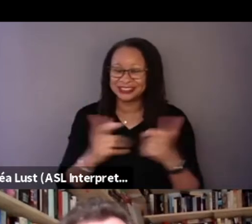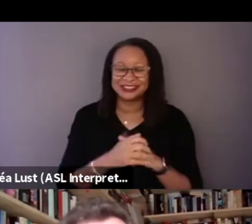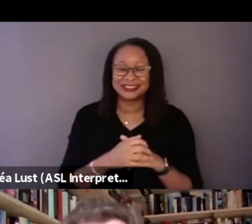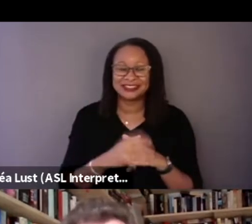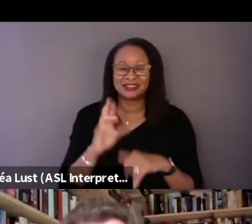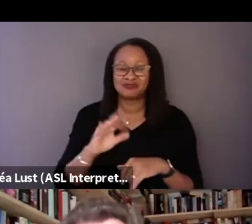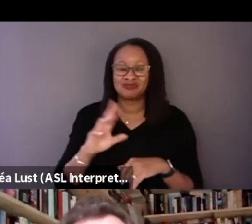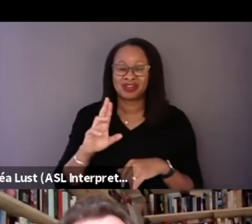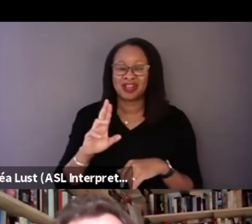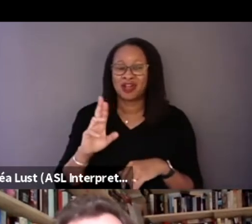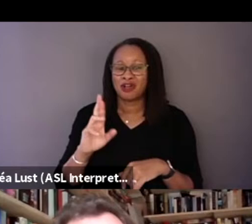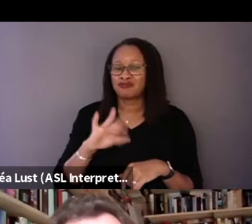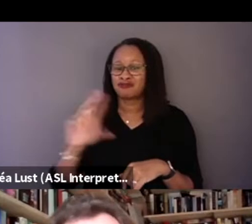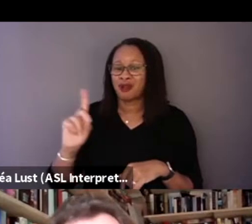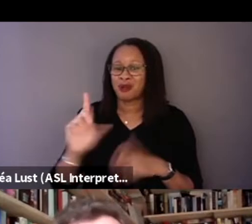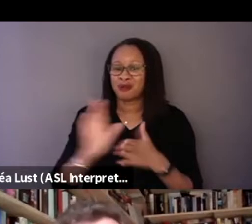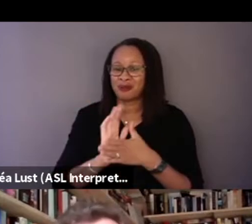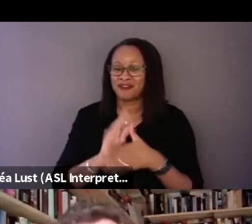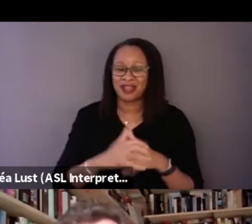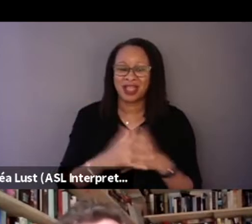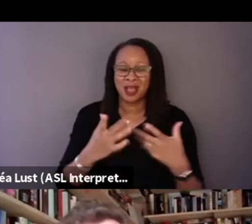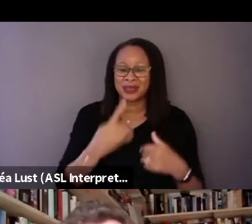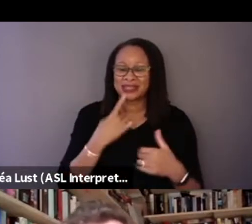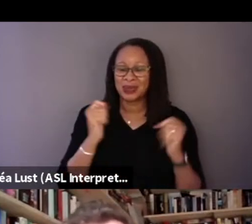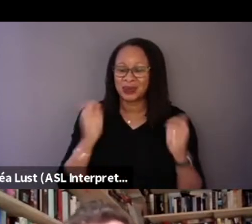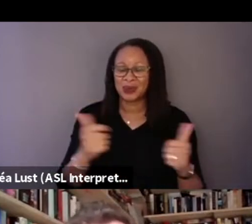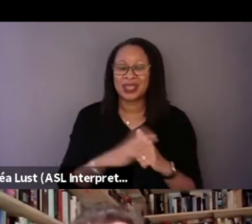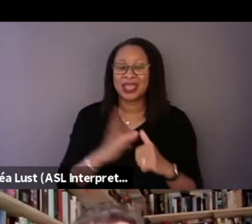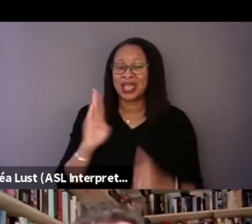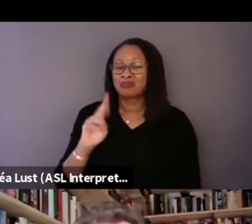I just wanna say quickly, I want Nicholas to answer that,